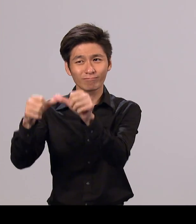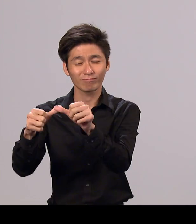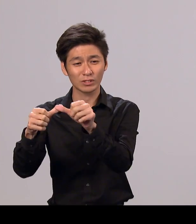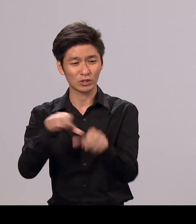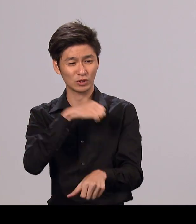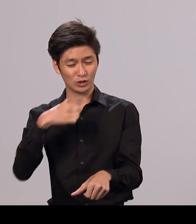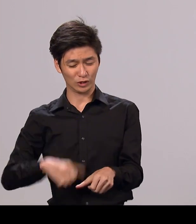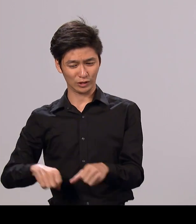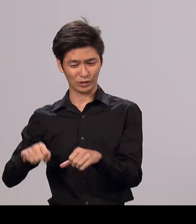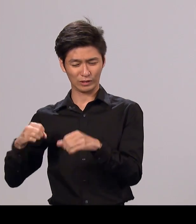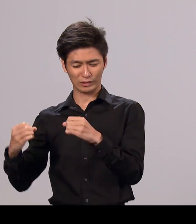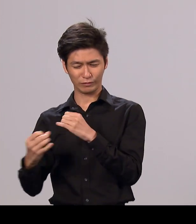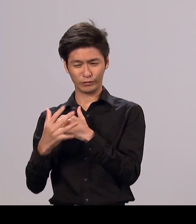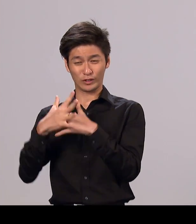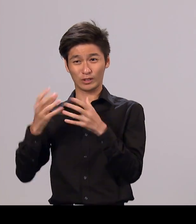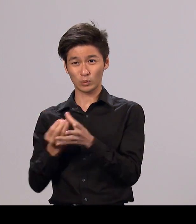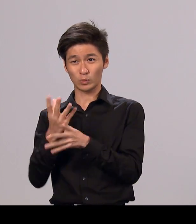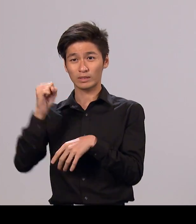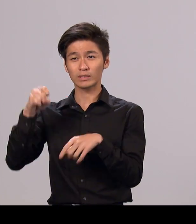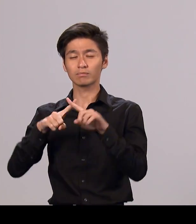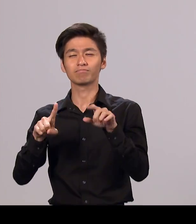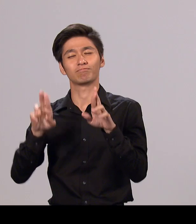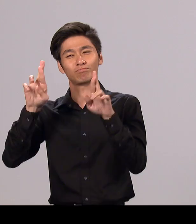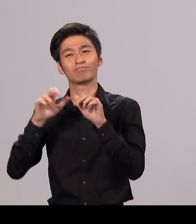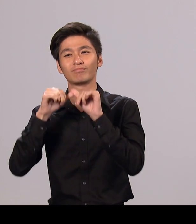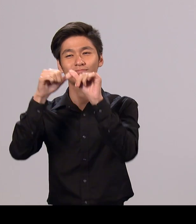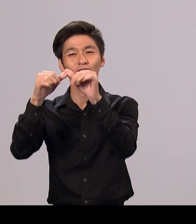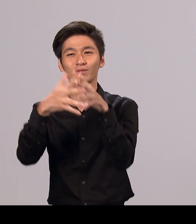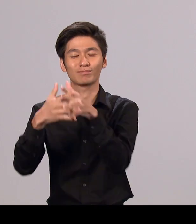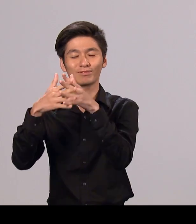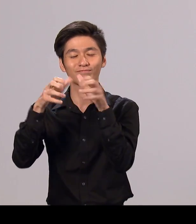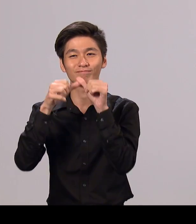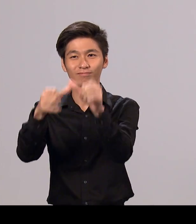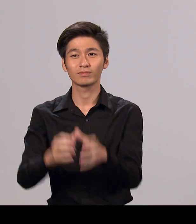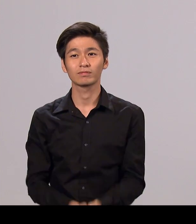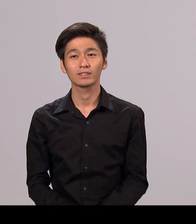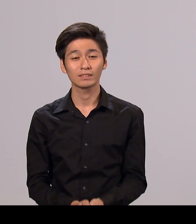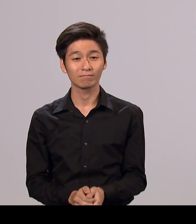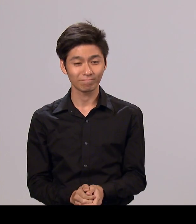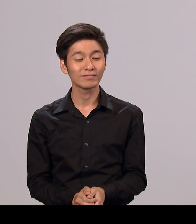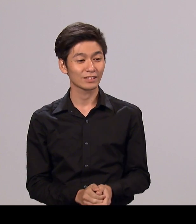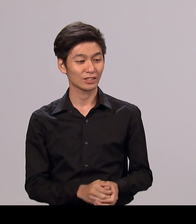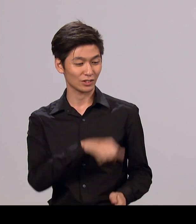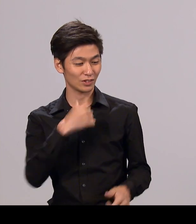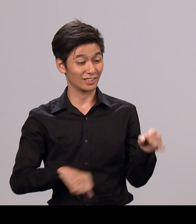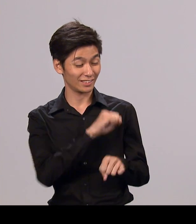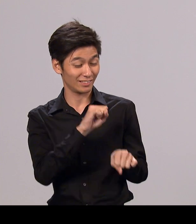At the same time, Singapore is good friends with China. I will be visiting China next month, including to Chongqing,